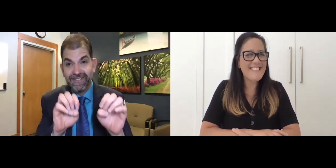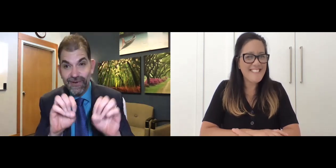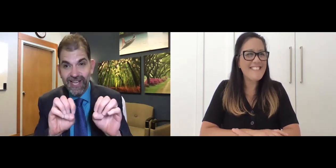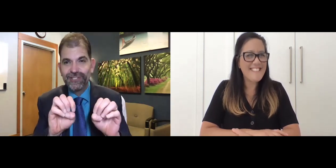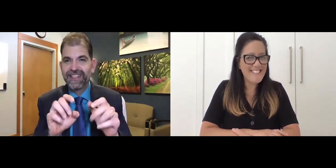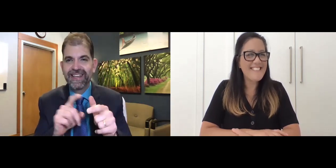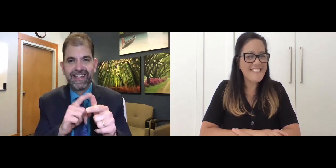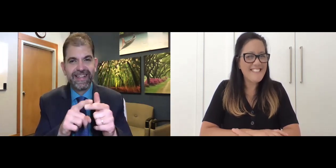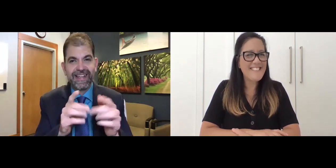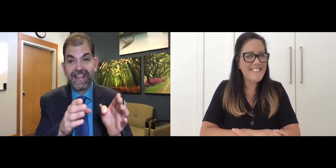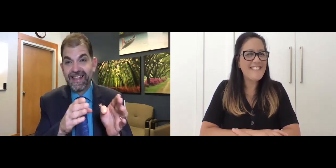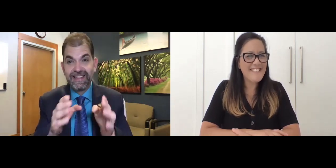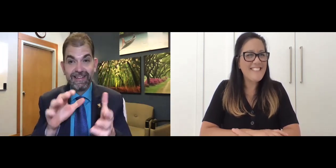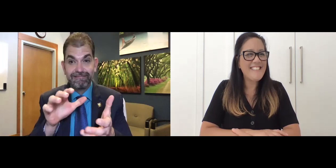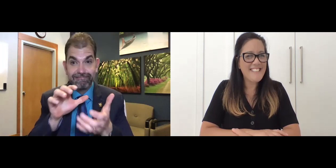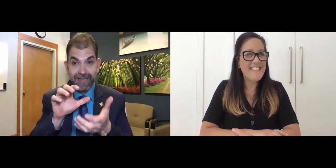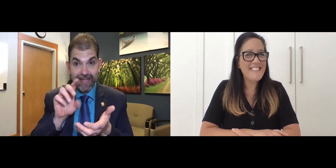doing them.